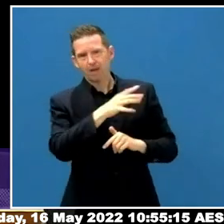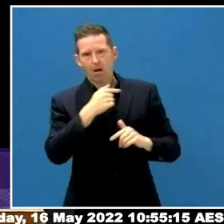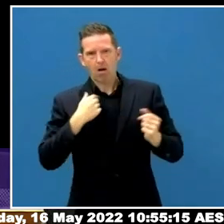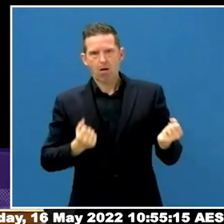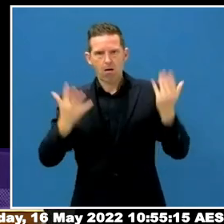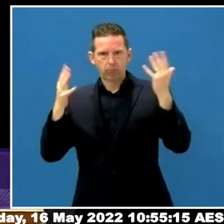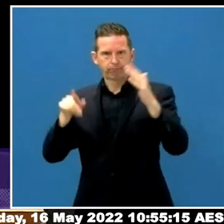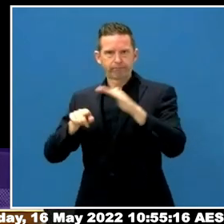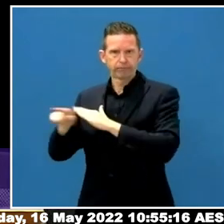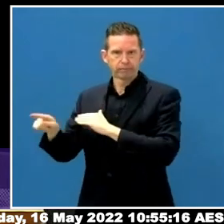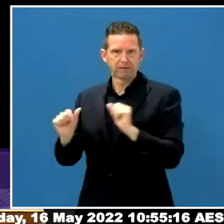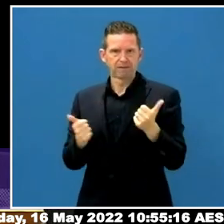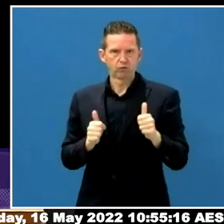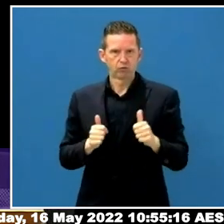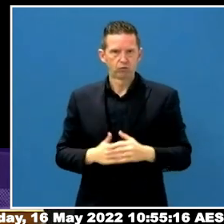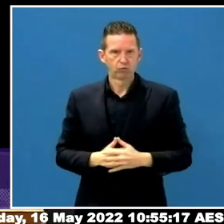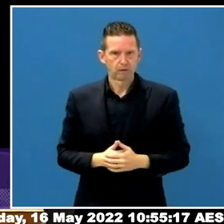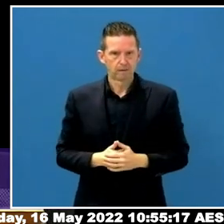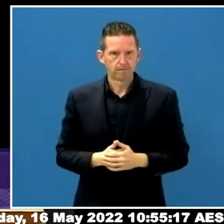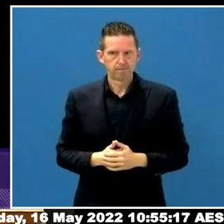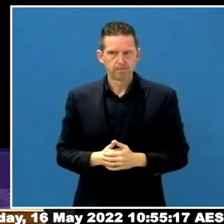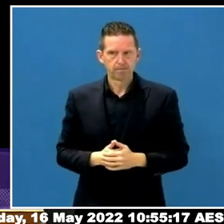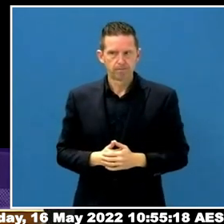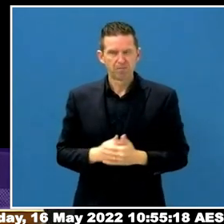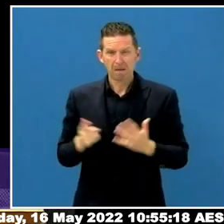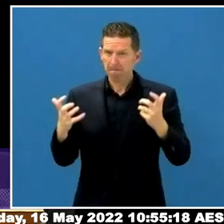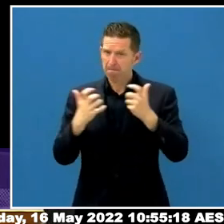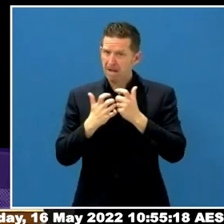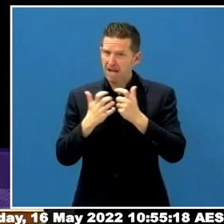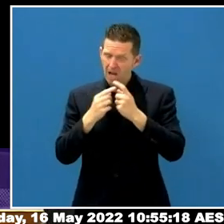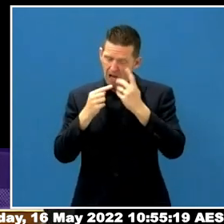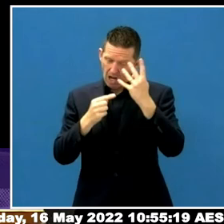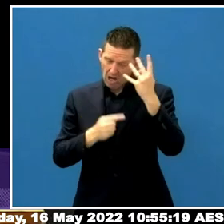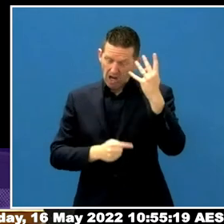Commissioners, there are many matters raised by Rachel's disclosure report to the Board,